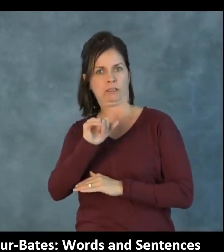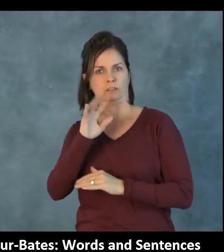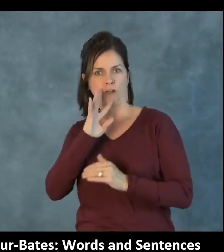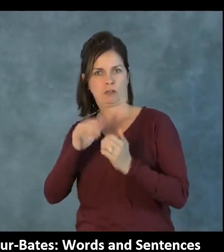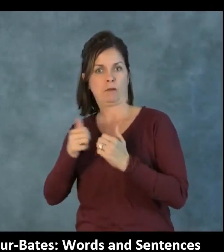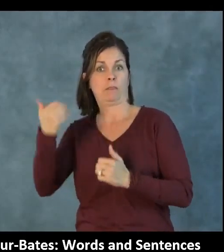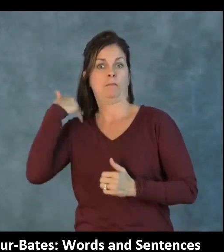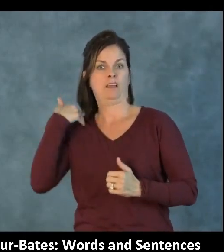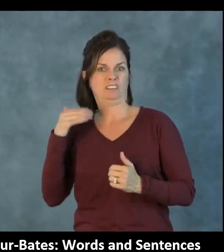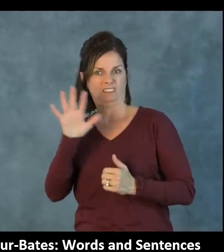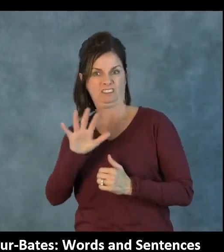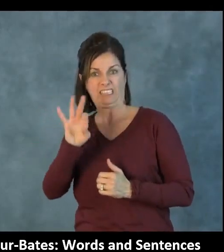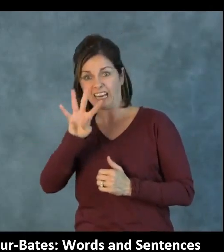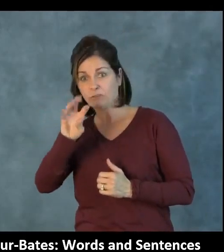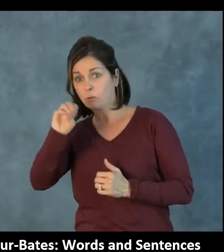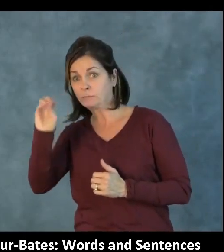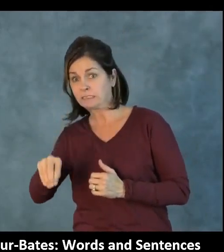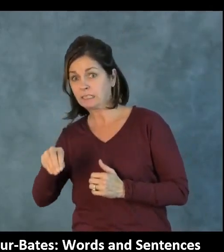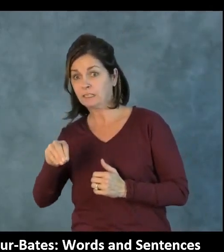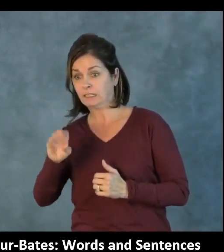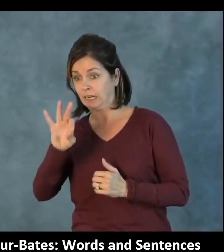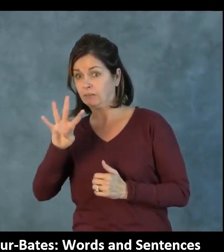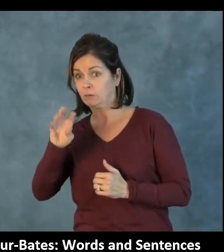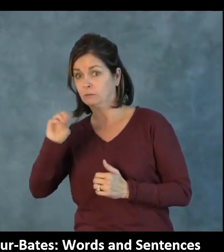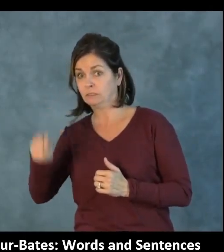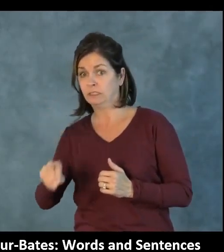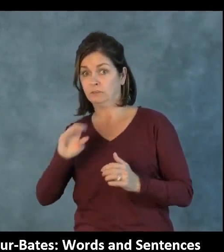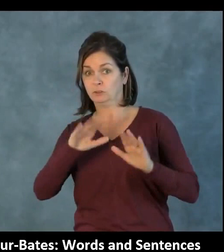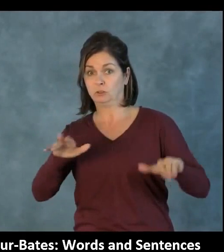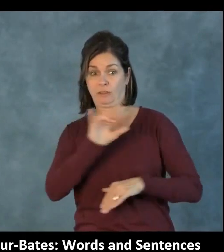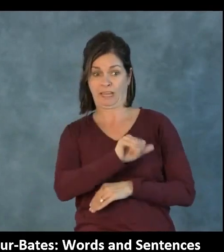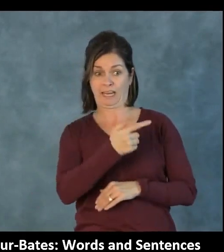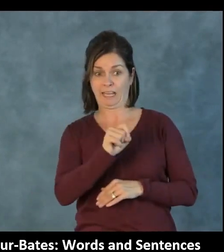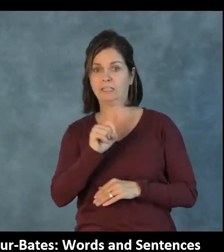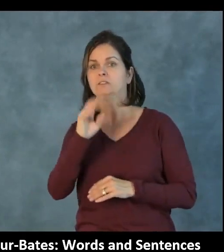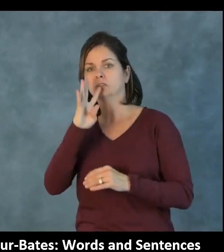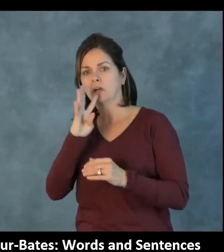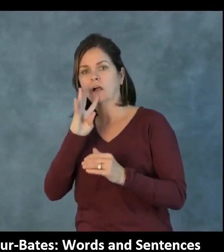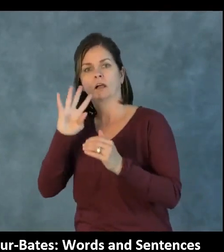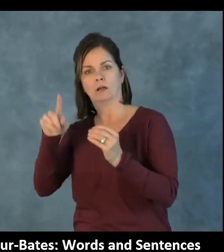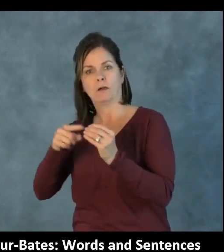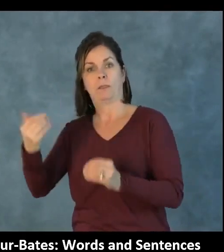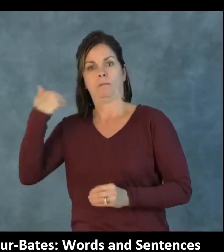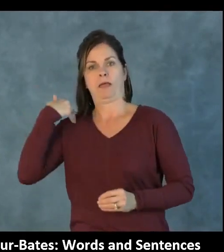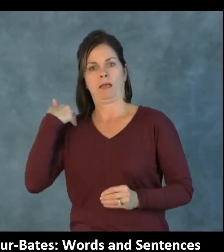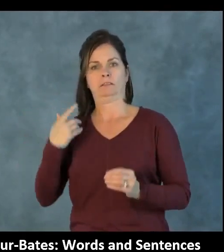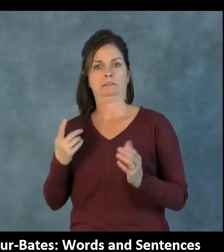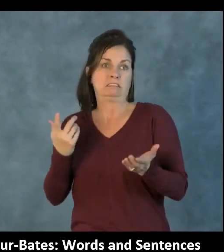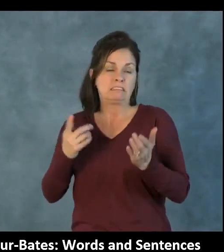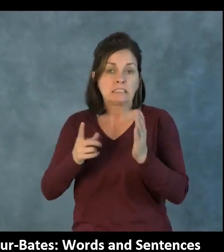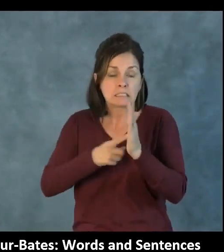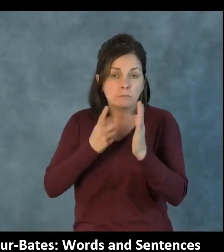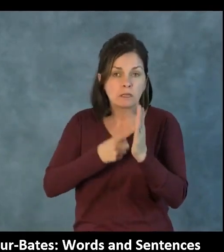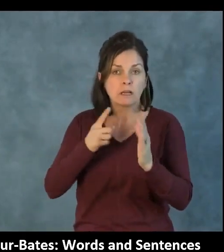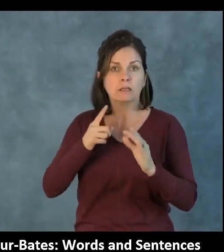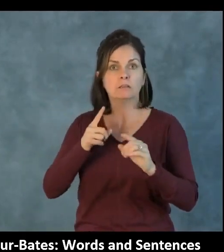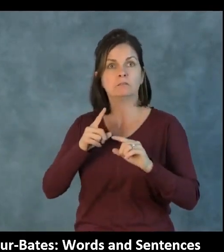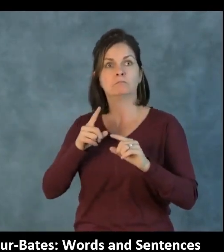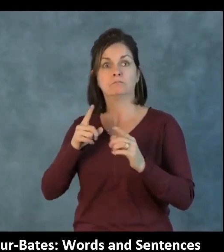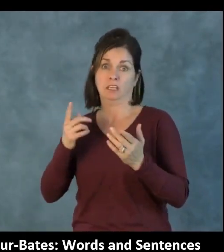with almost 94% of them talking about the past at least sometimes if not often.